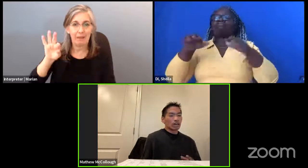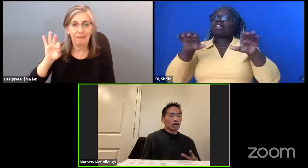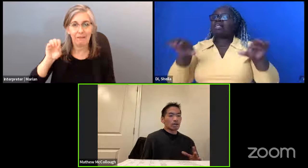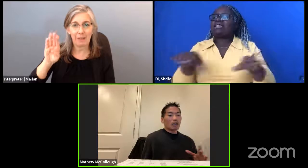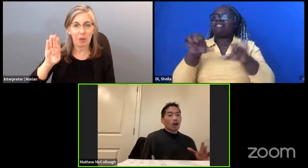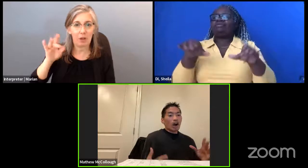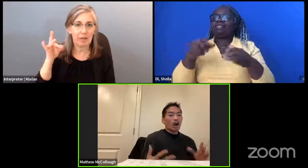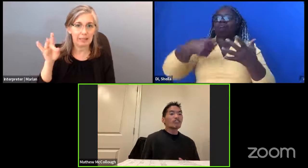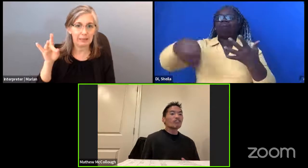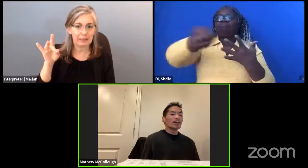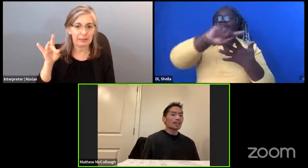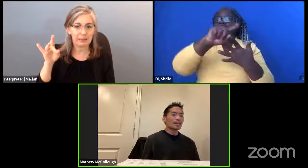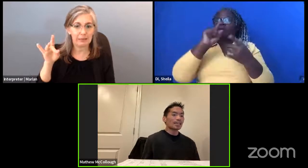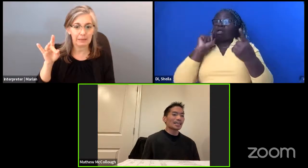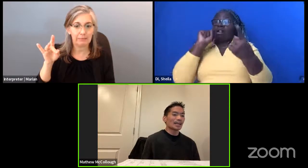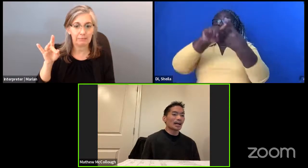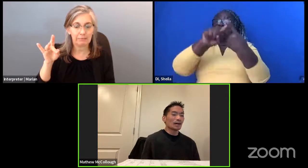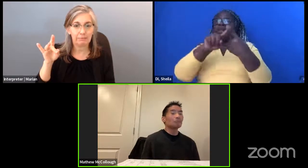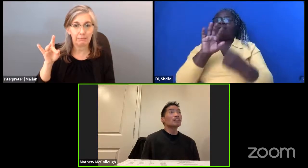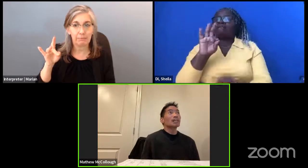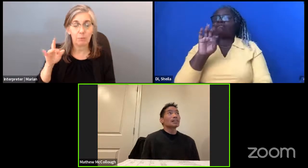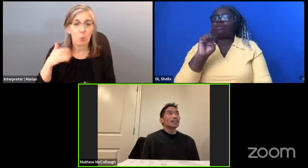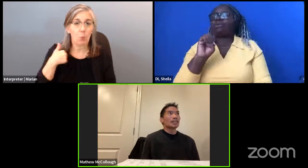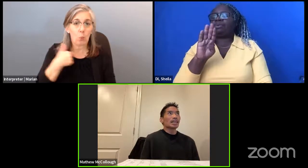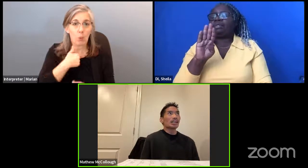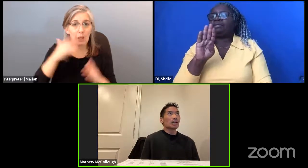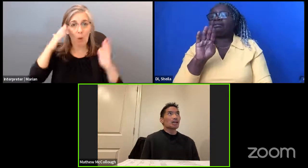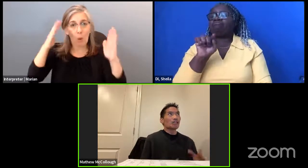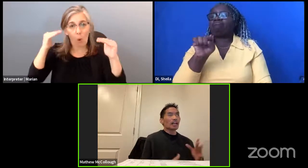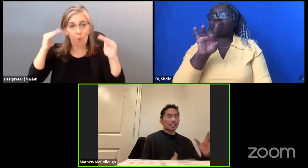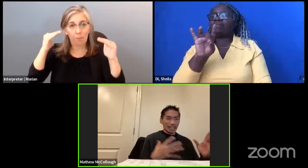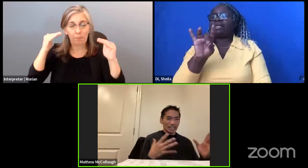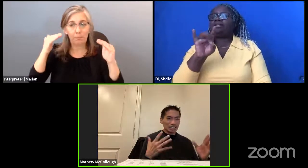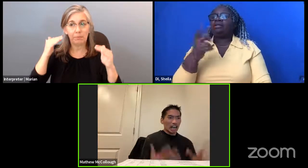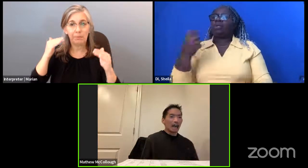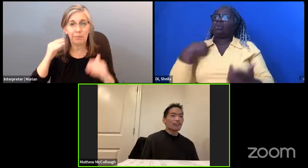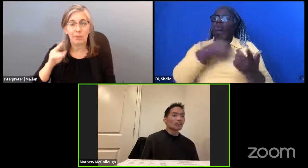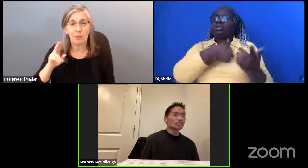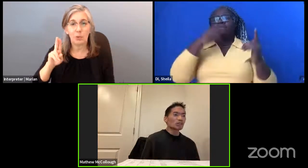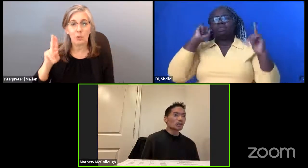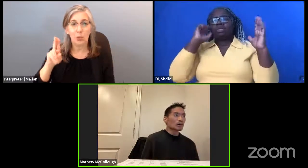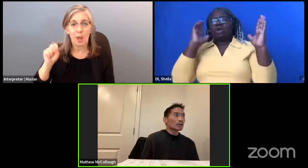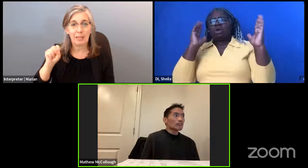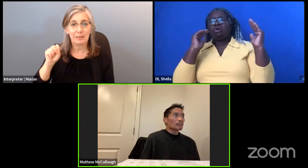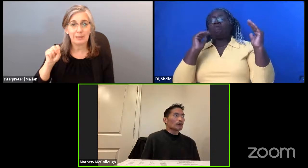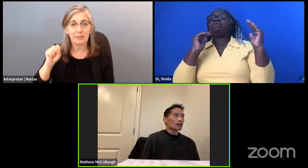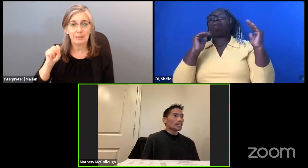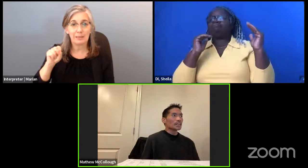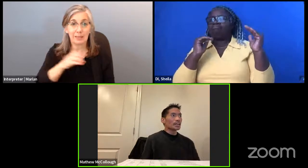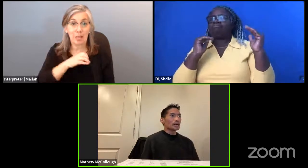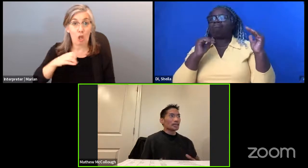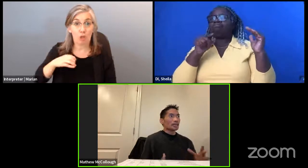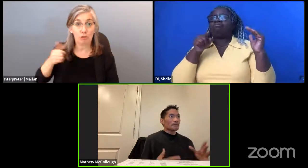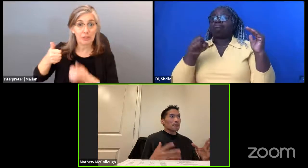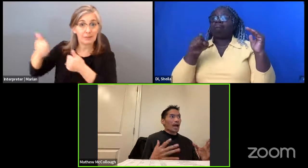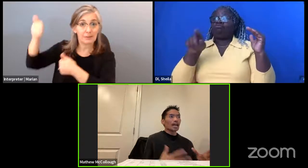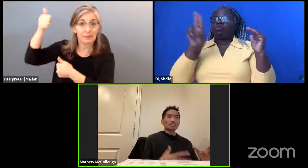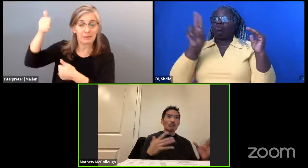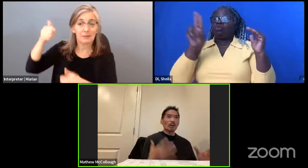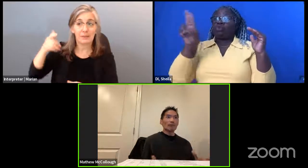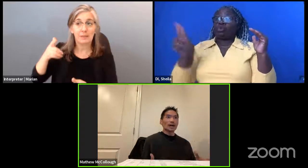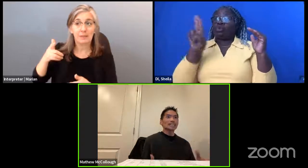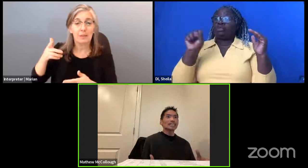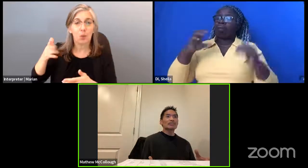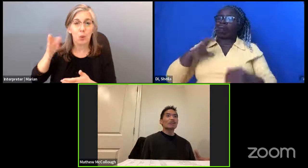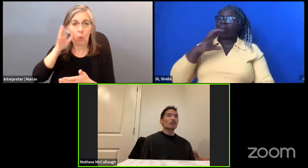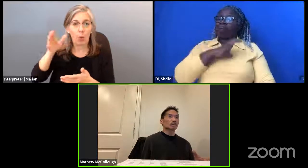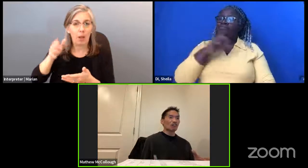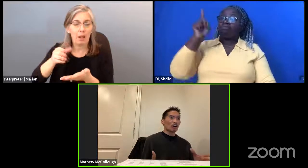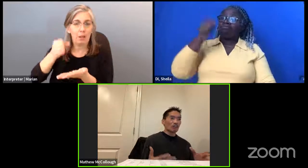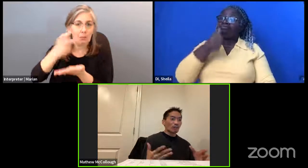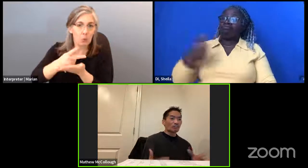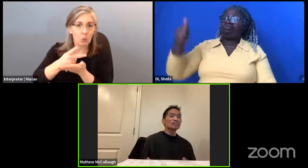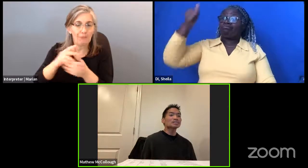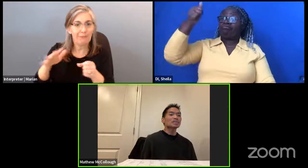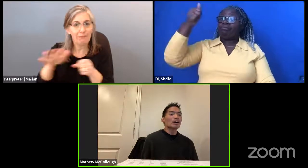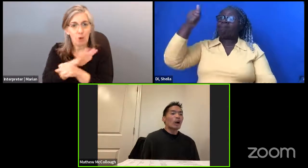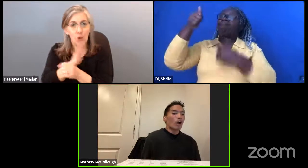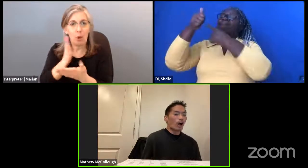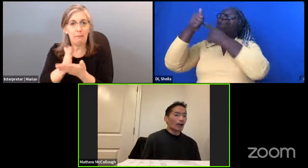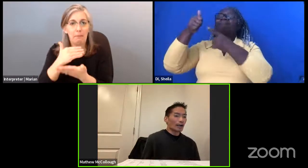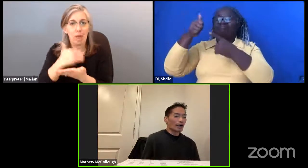So hopefully, the United States Congress will pass a full budget for the Federal Government,